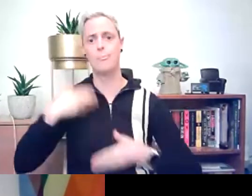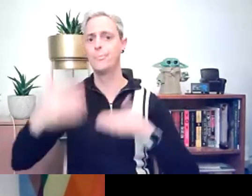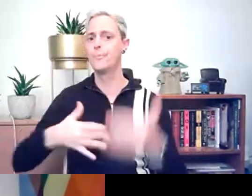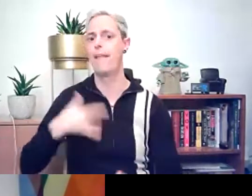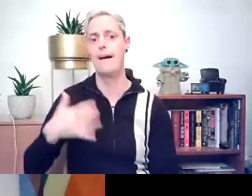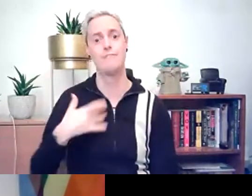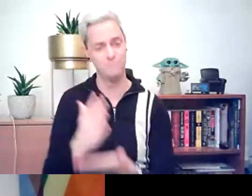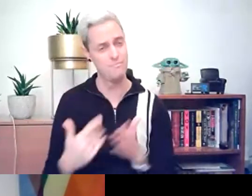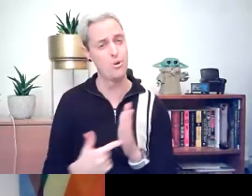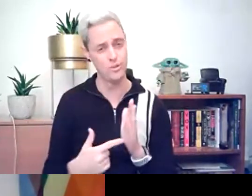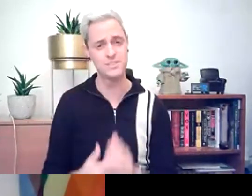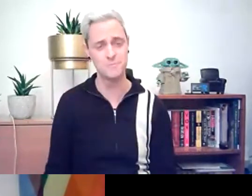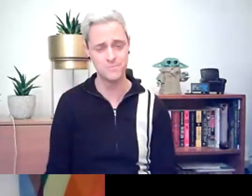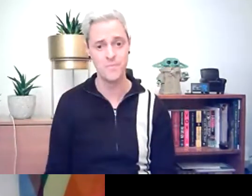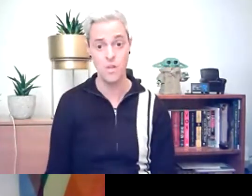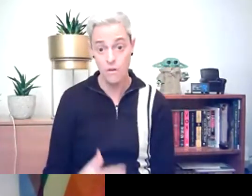too. 18:24:23 Because that fear that fear is always